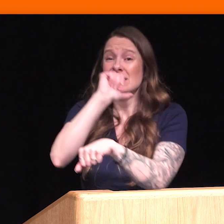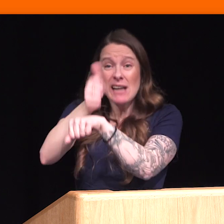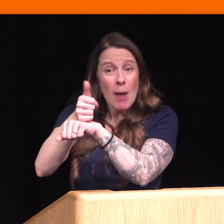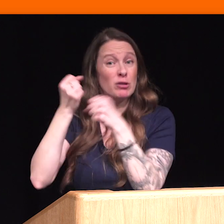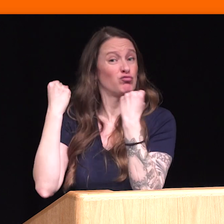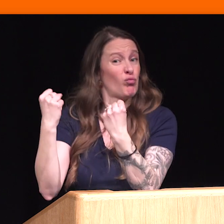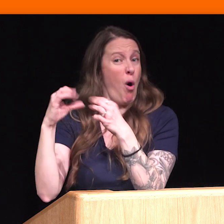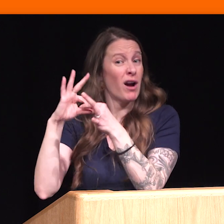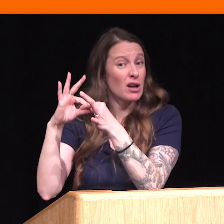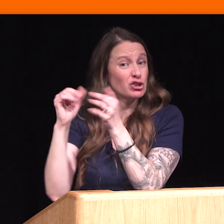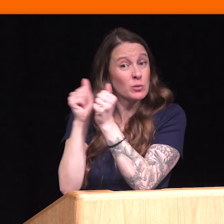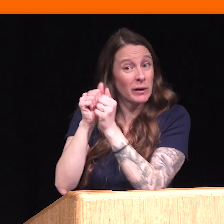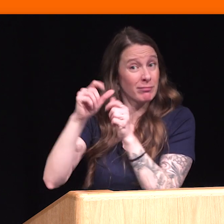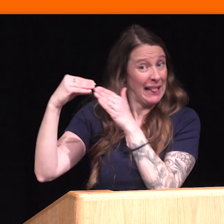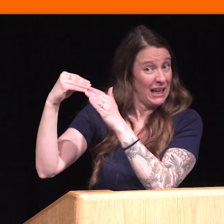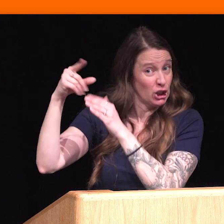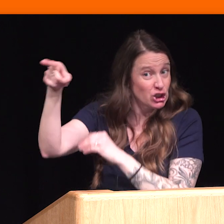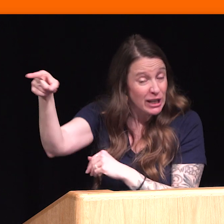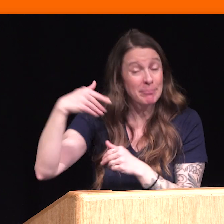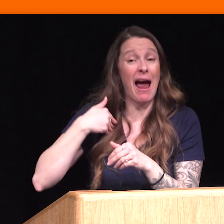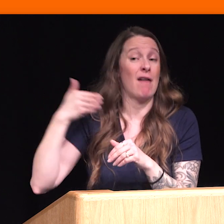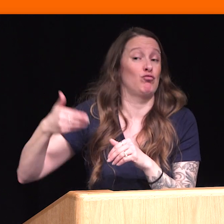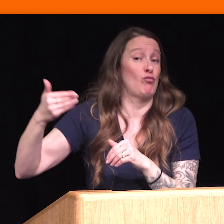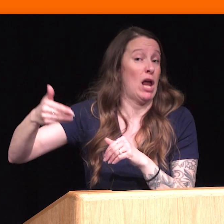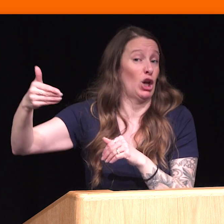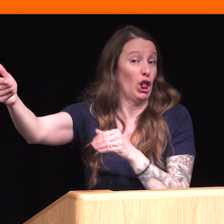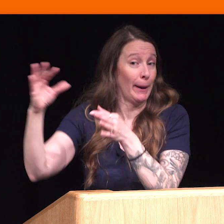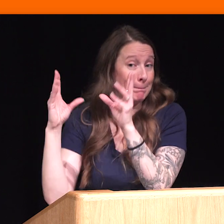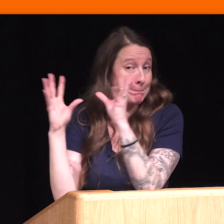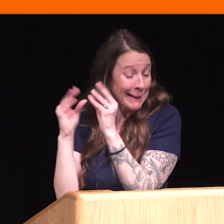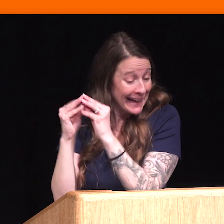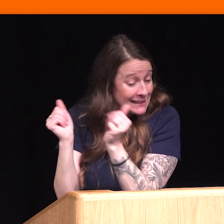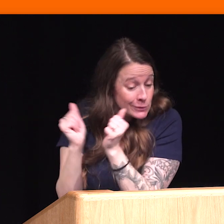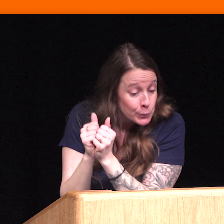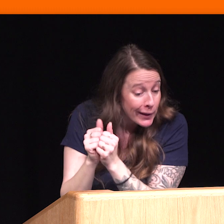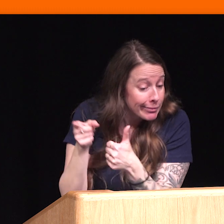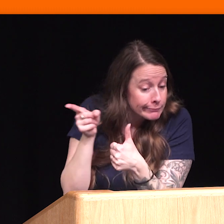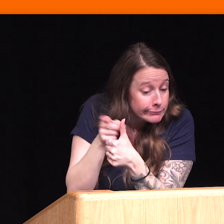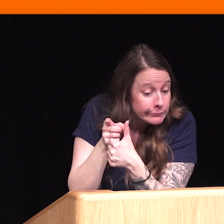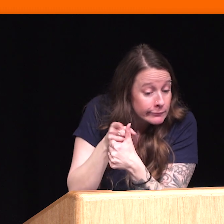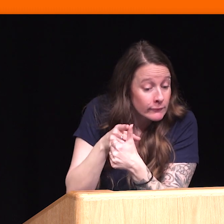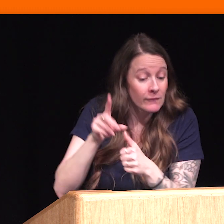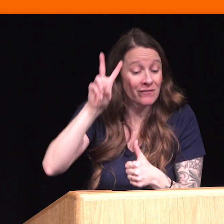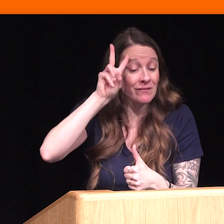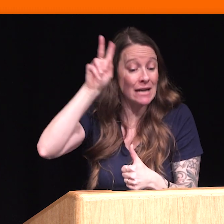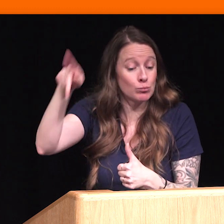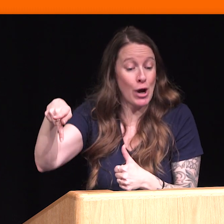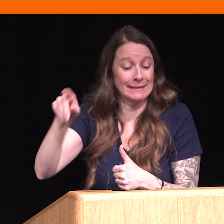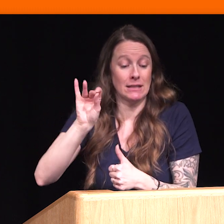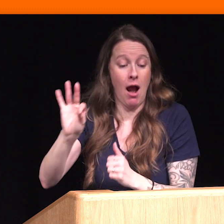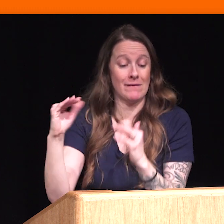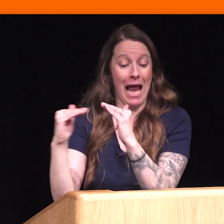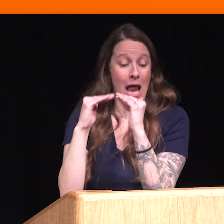to the University of Rochester Deaf community to date. We have this opening for Deaf leadership. We also have regular meetings